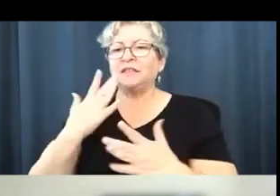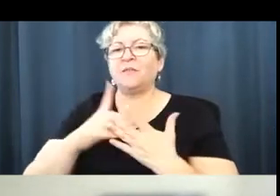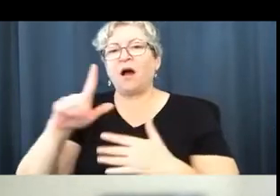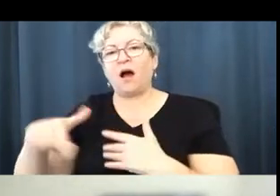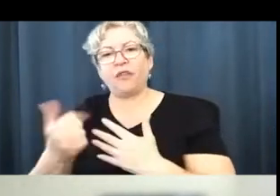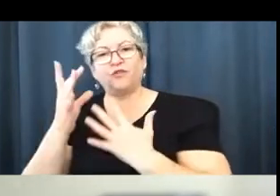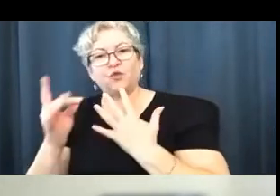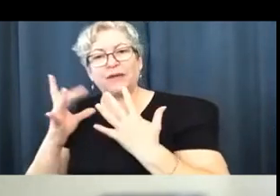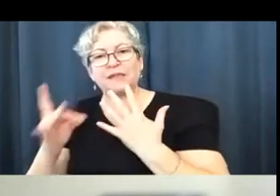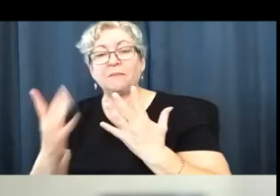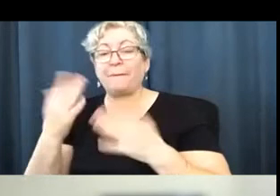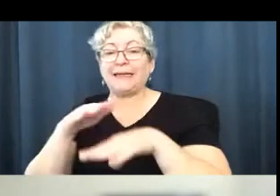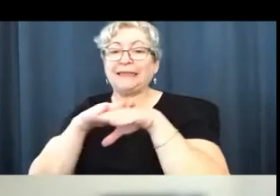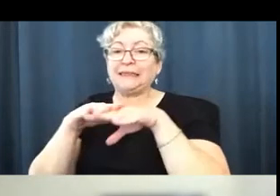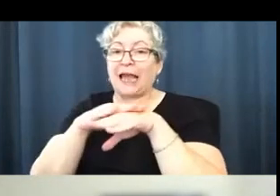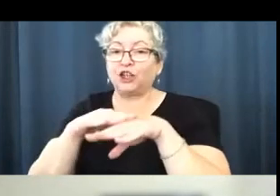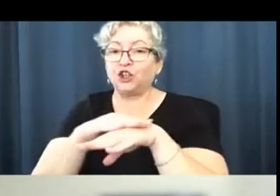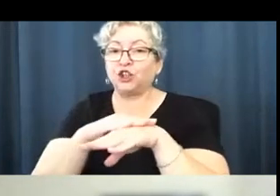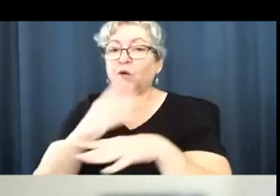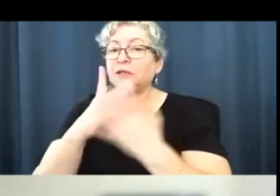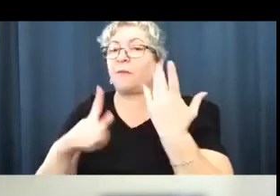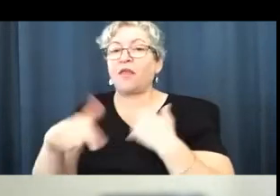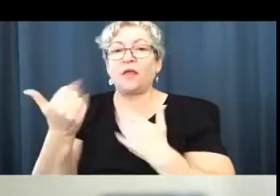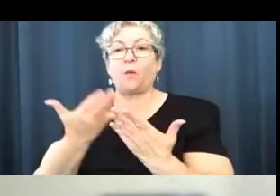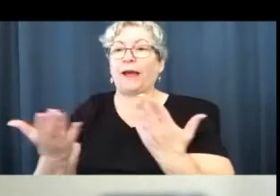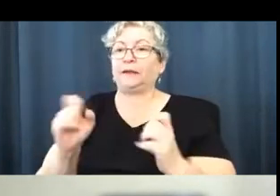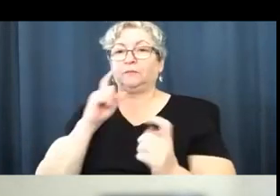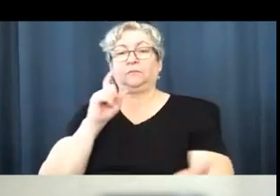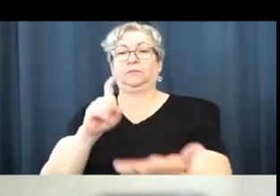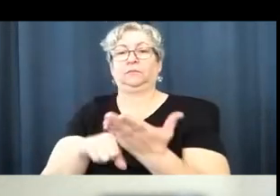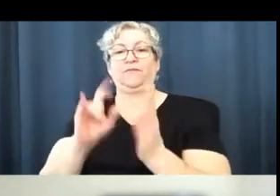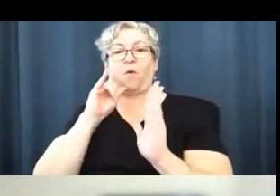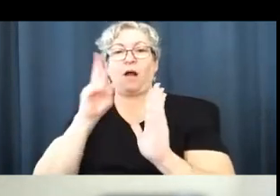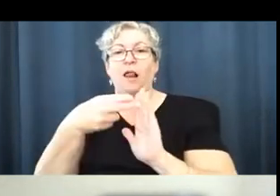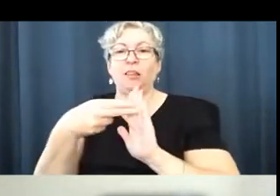some texture, some sort of distinguishing element, or additional labeling for color.